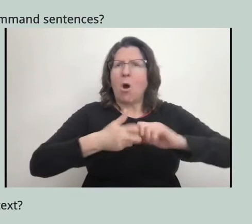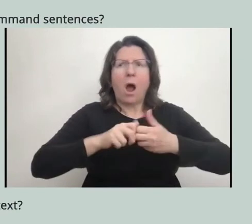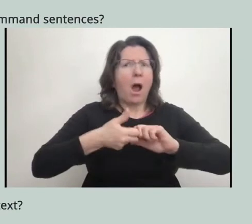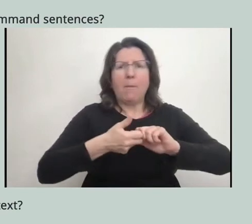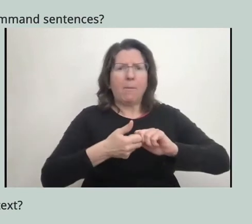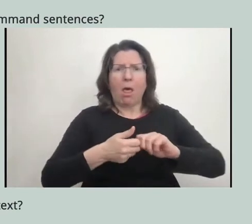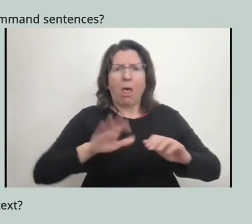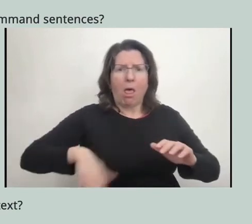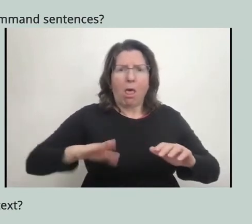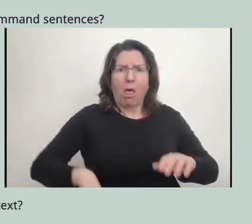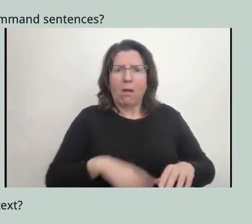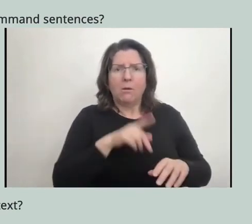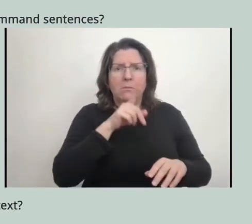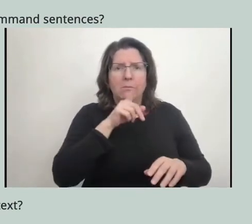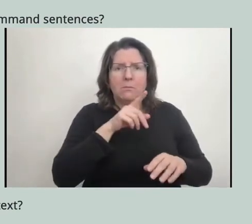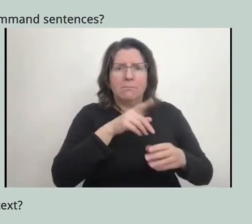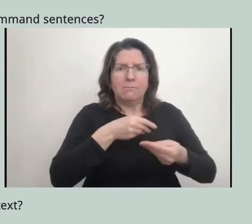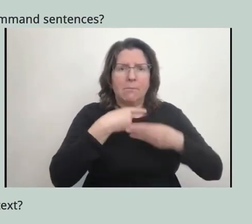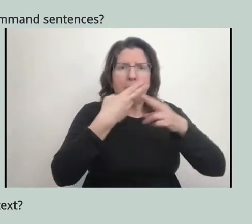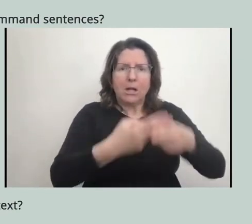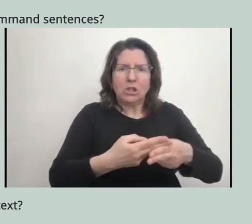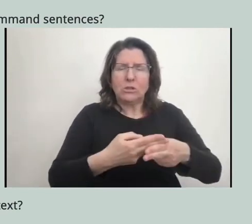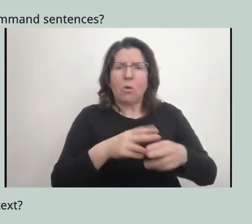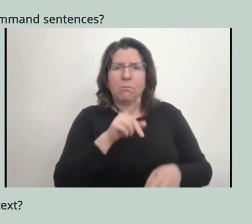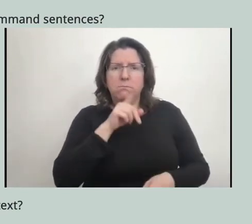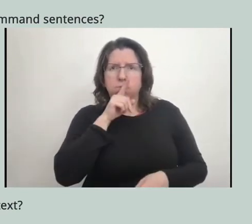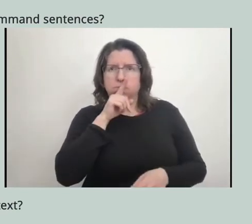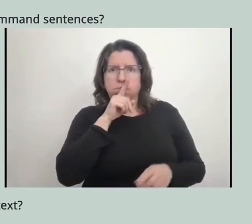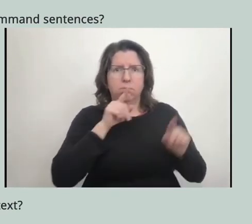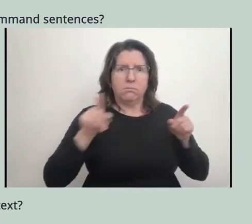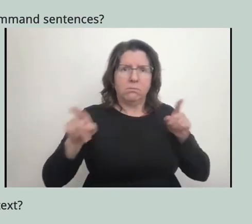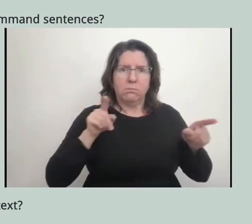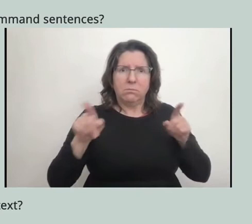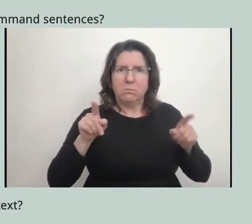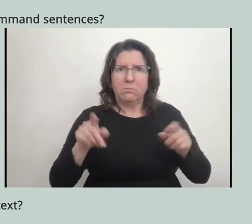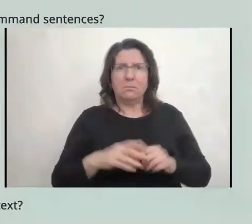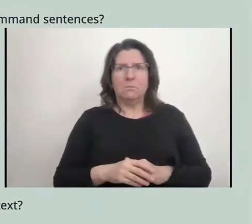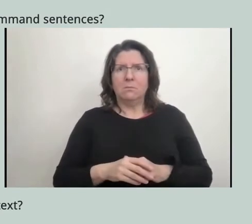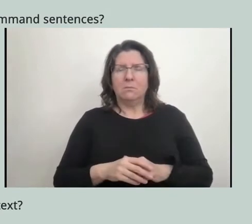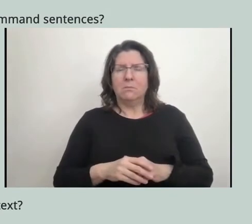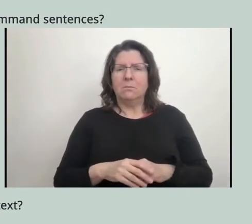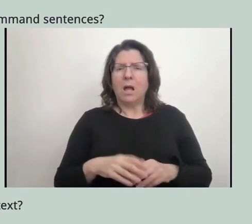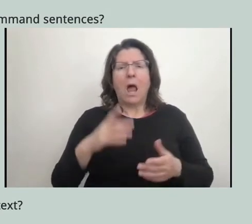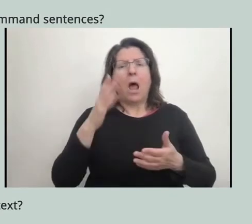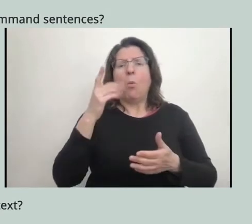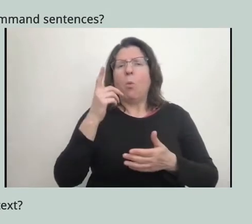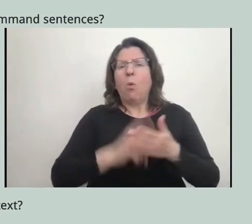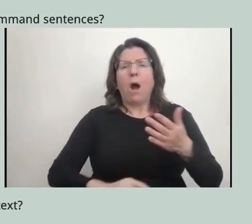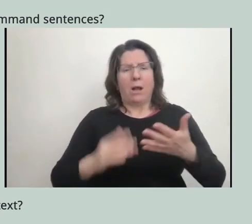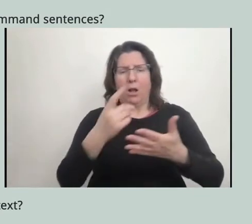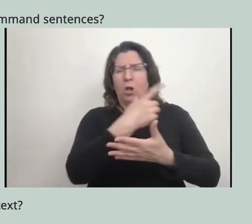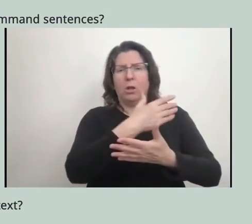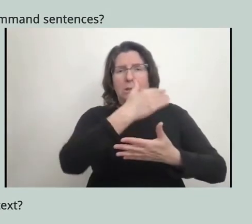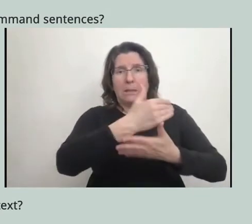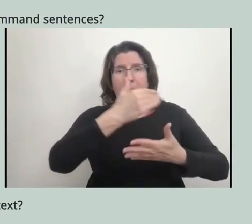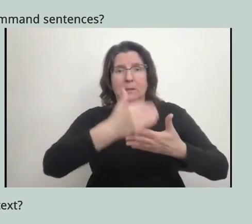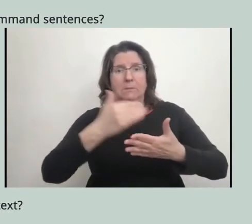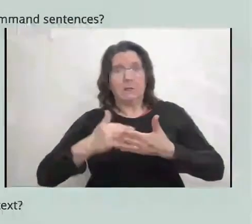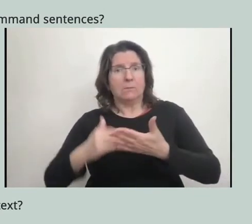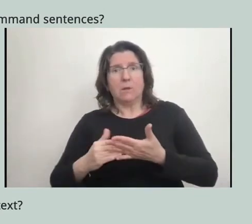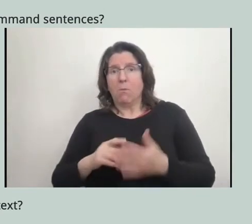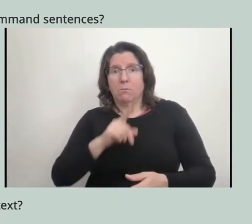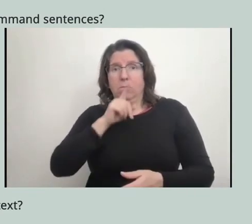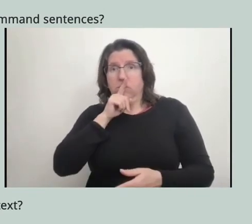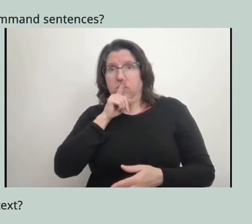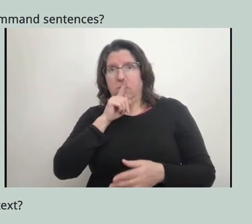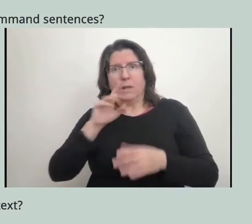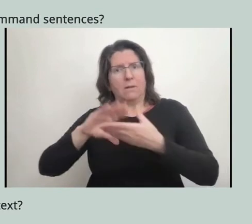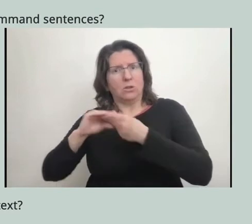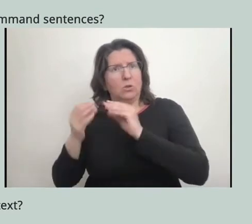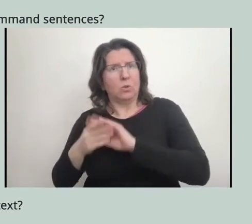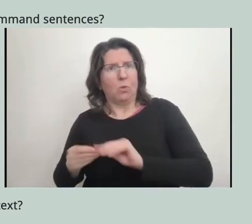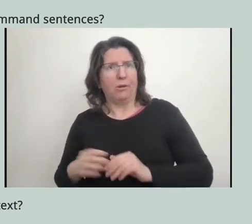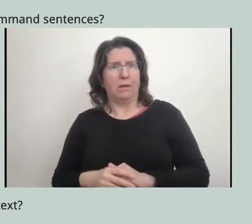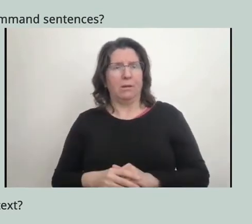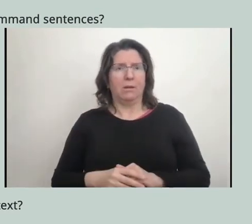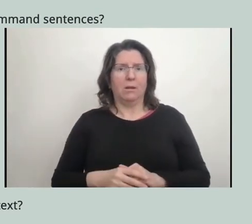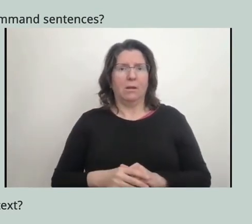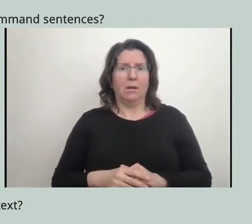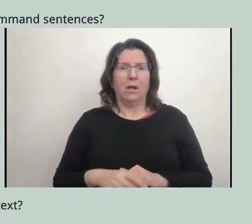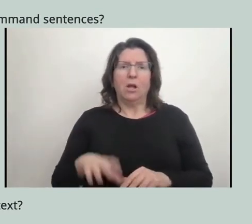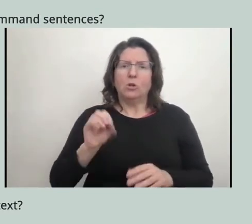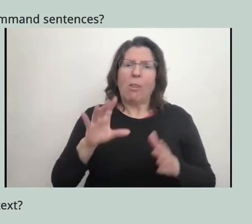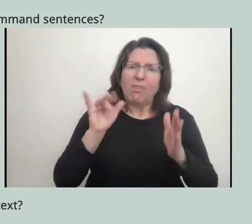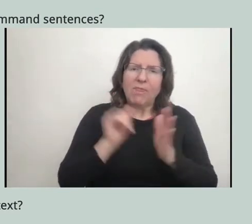What problems are not mentioned in the procedural text? What are the steps are not mentioned in the story?